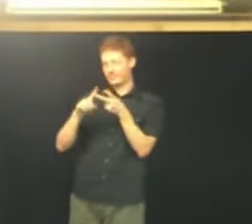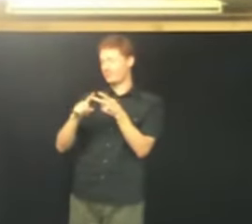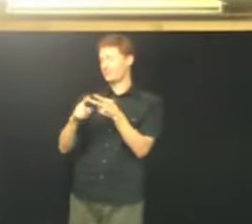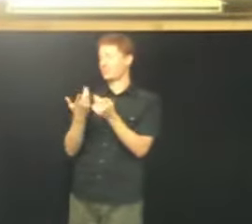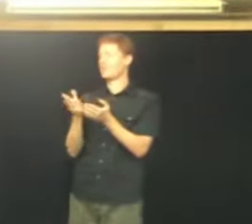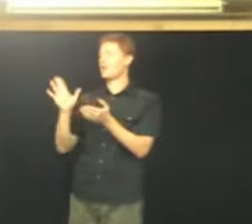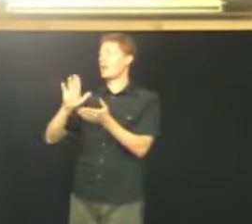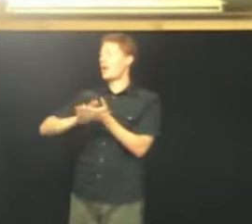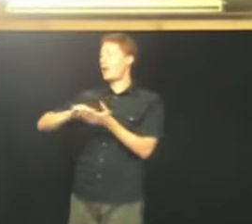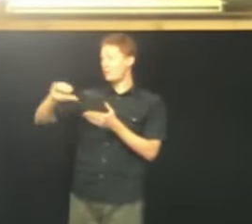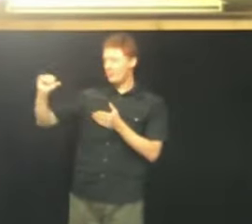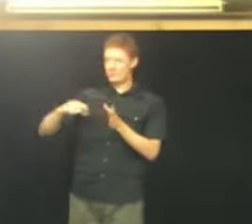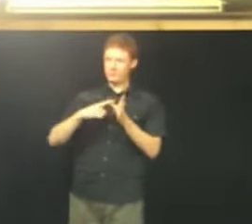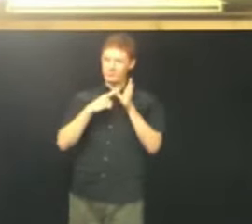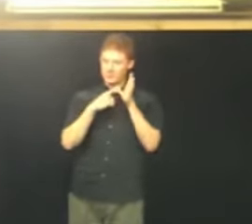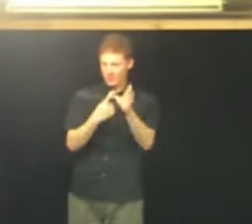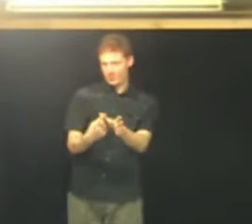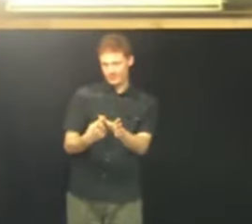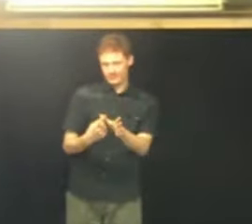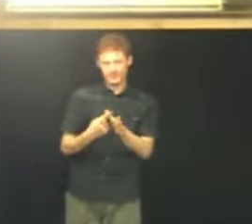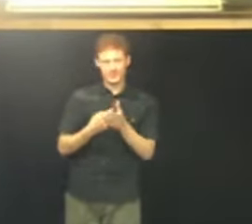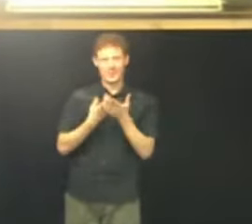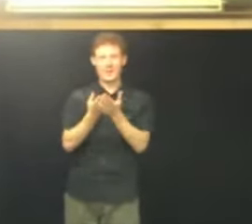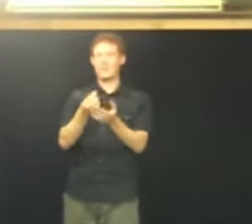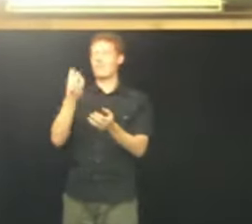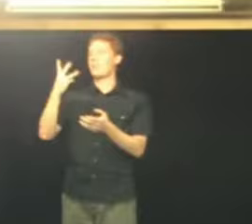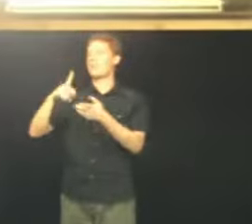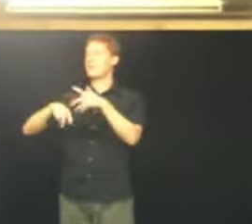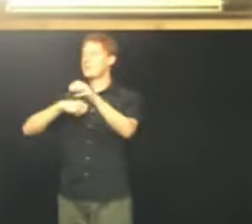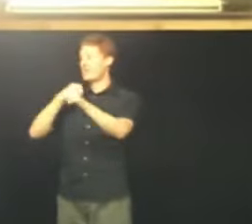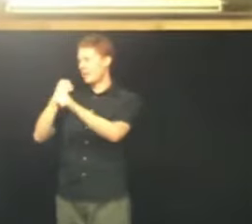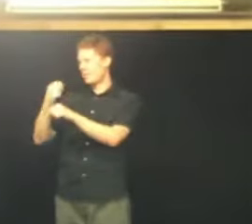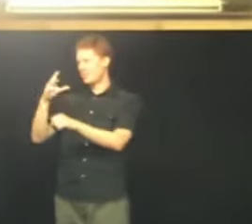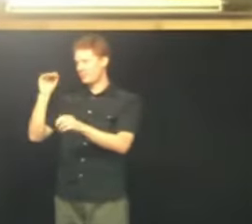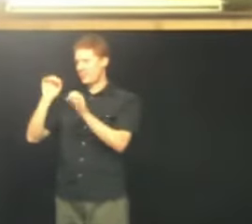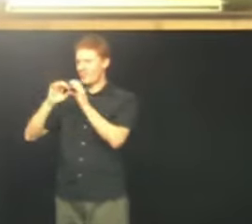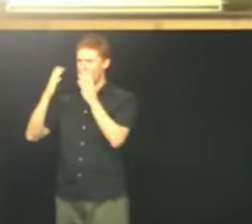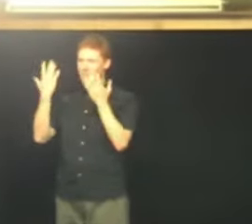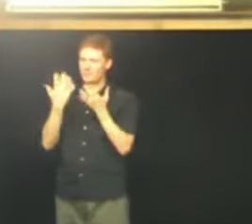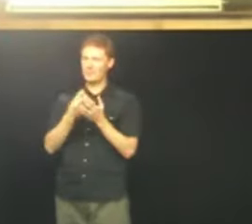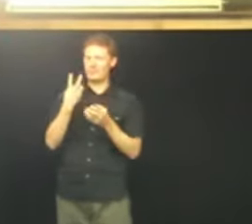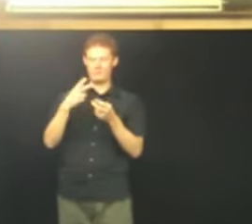the second - how we should respond to God I had 3 examples from the bible